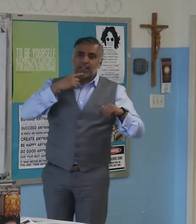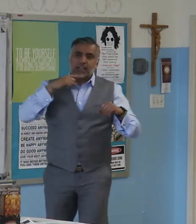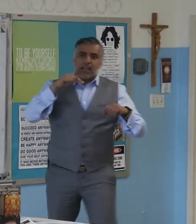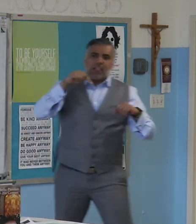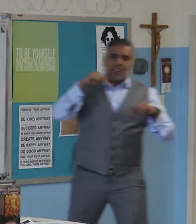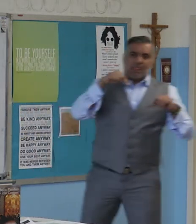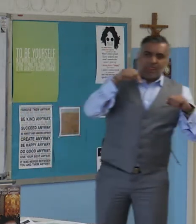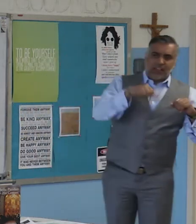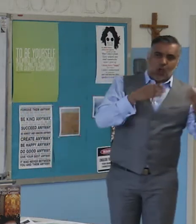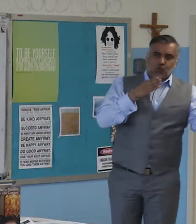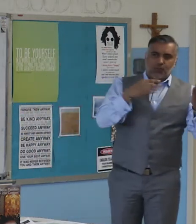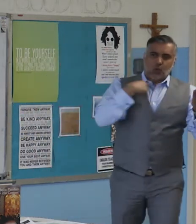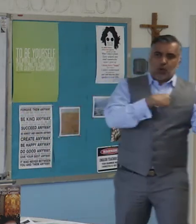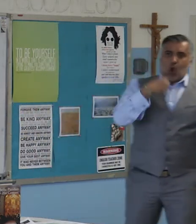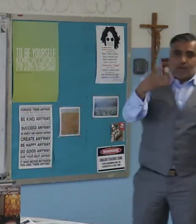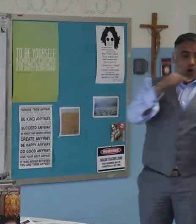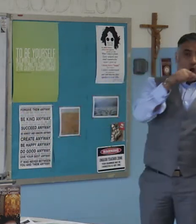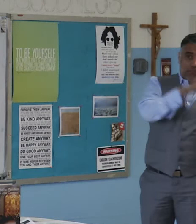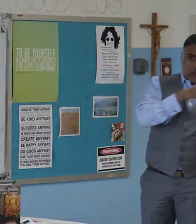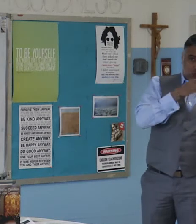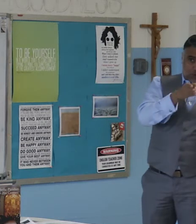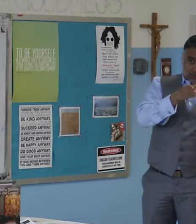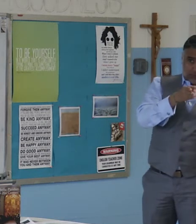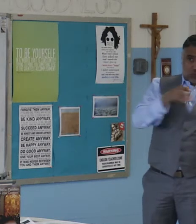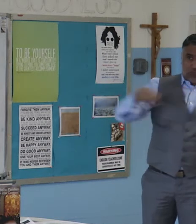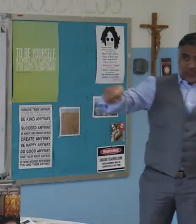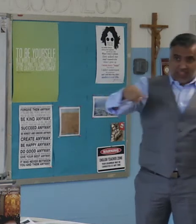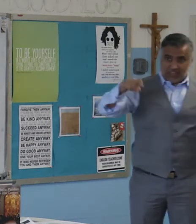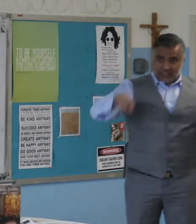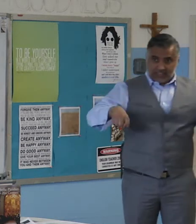[they] offer," are they in fact the services that the parish needs. So, in